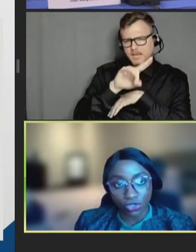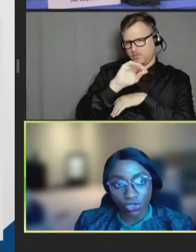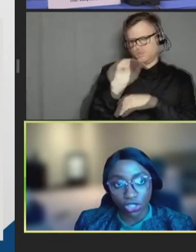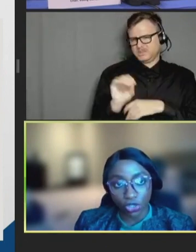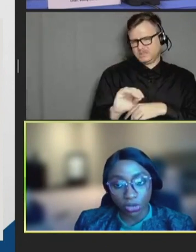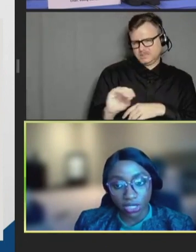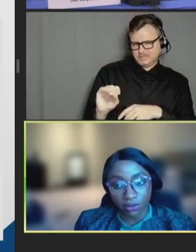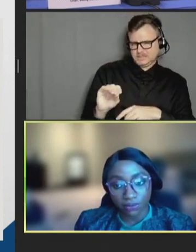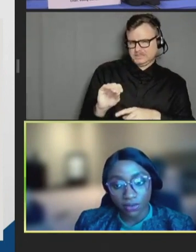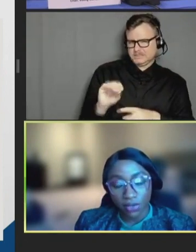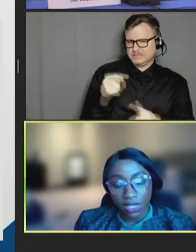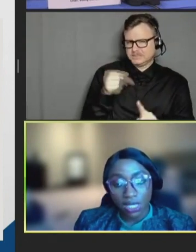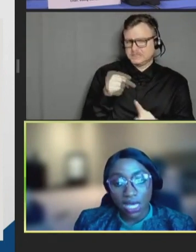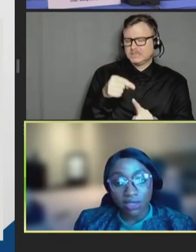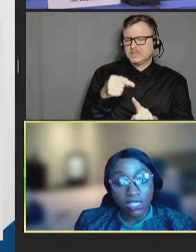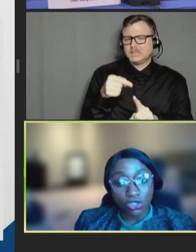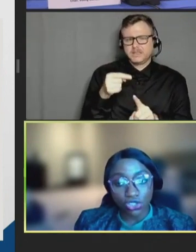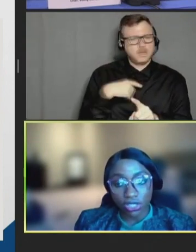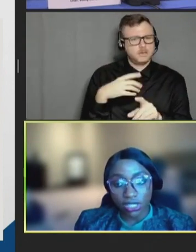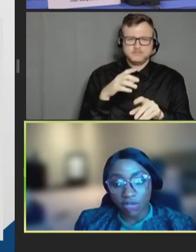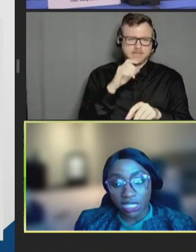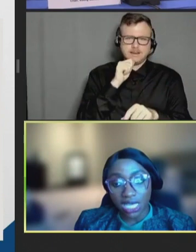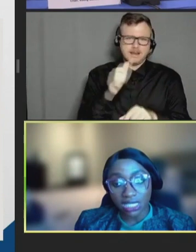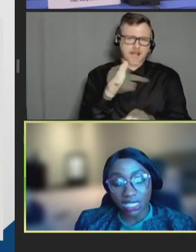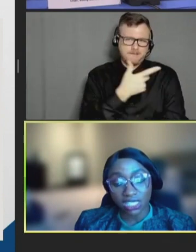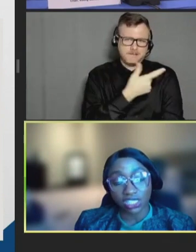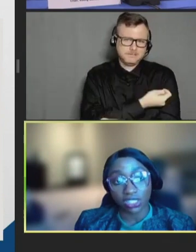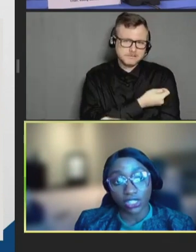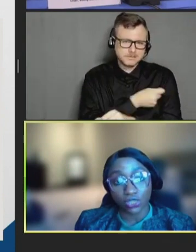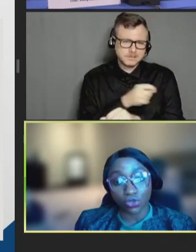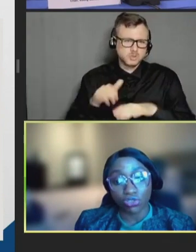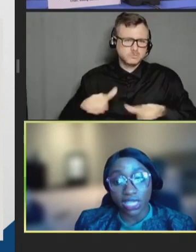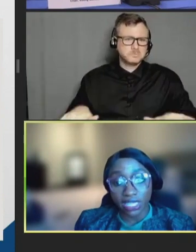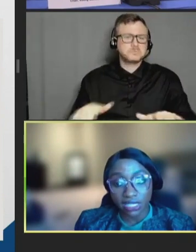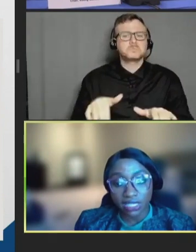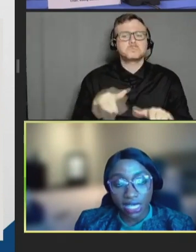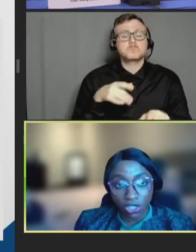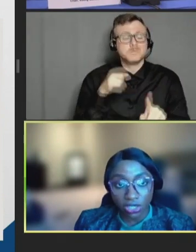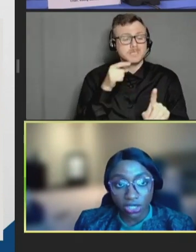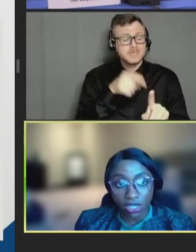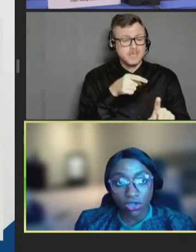children globally. And these countries have been tasked essentially to create tailored and